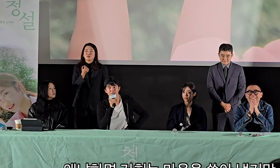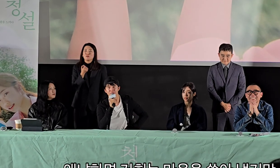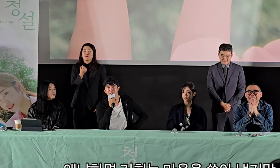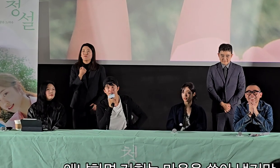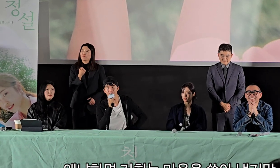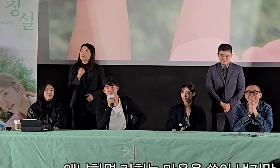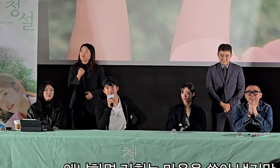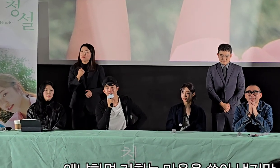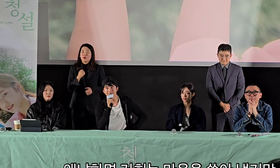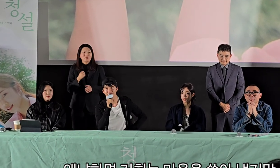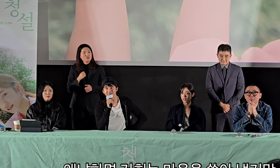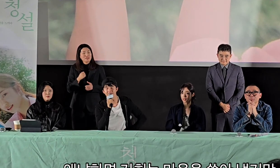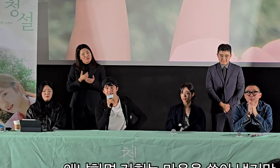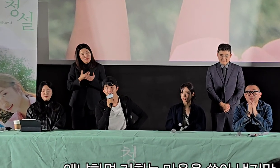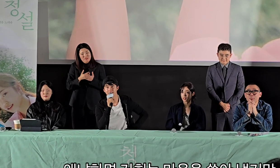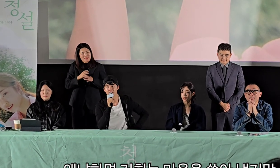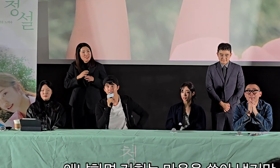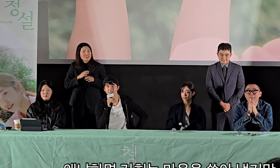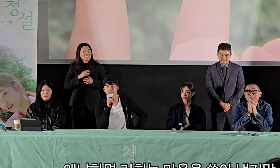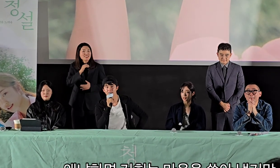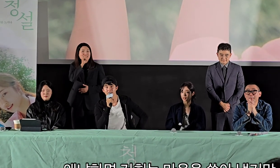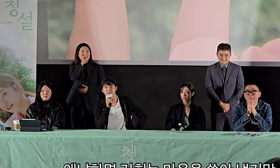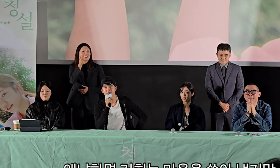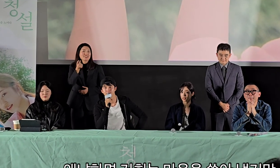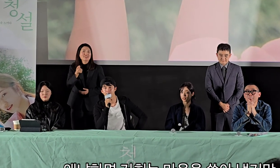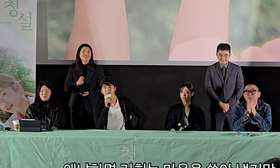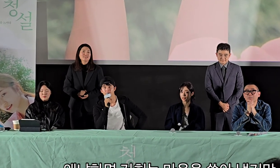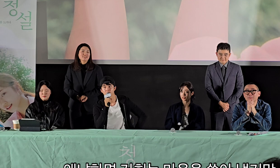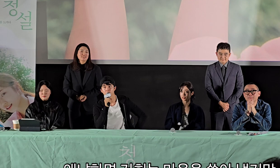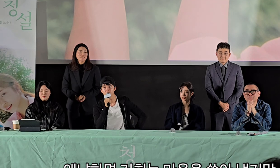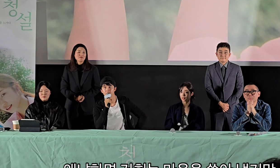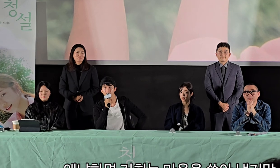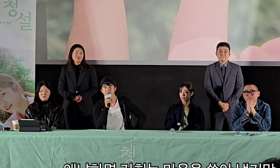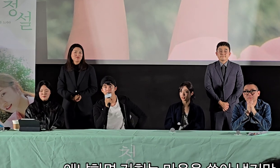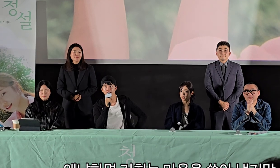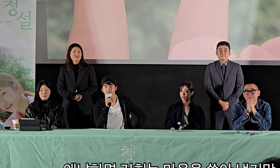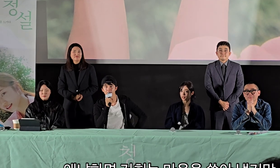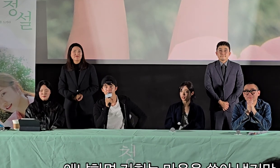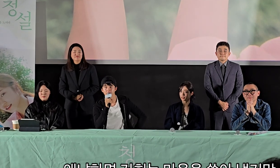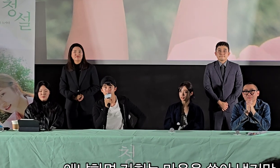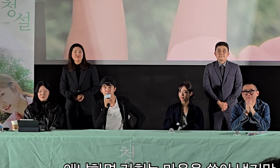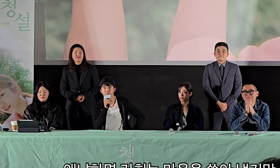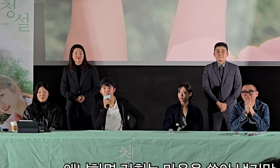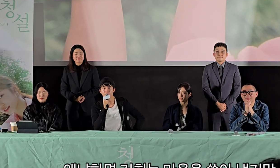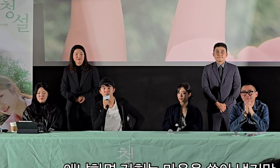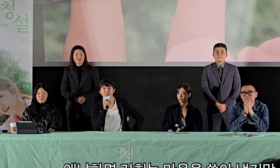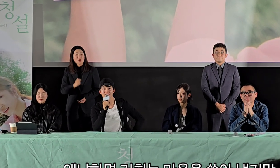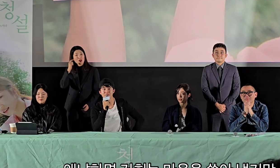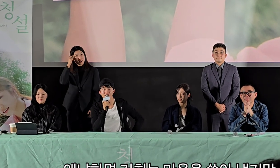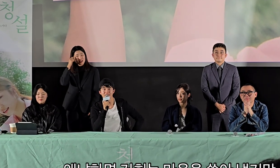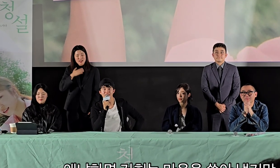Because we poured our heart and soul into it,